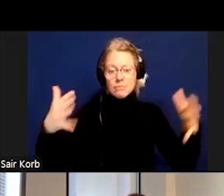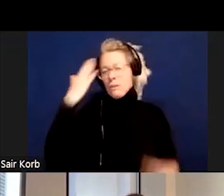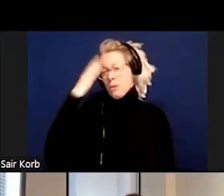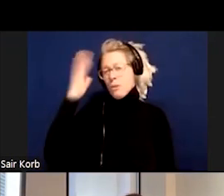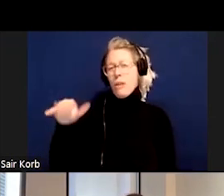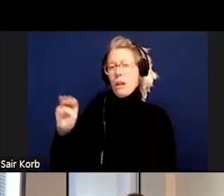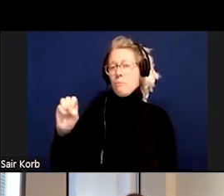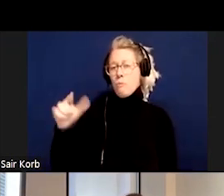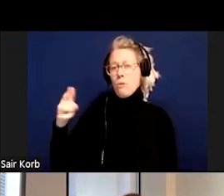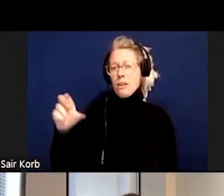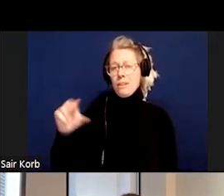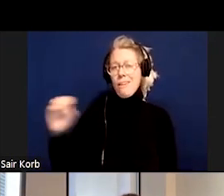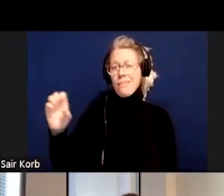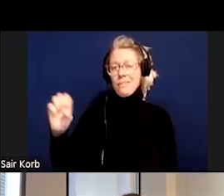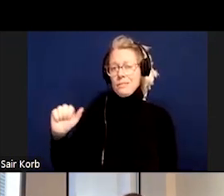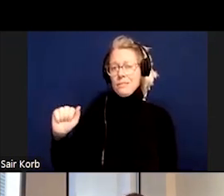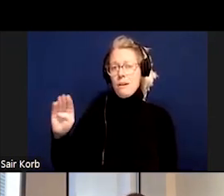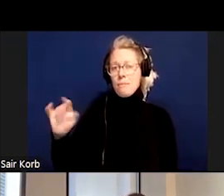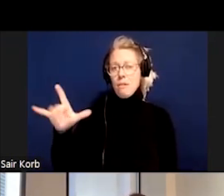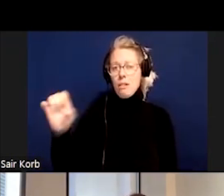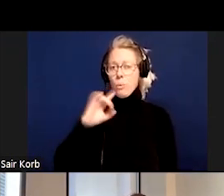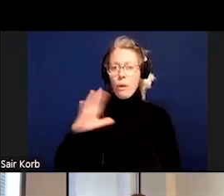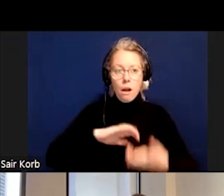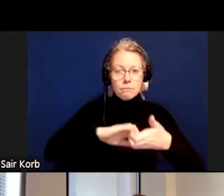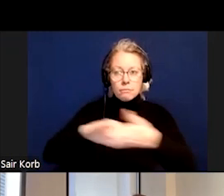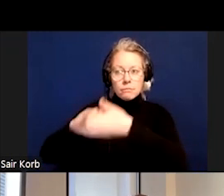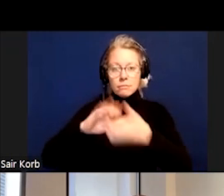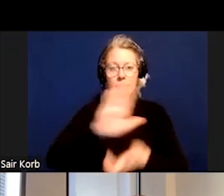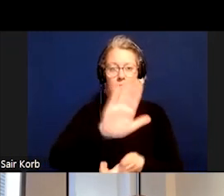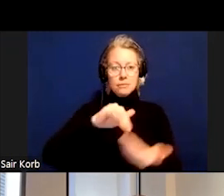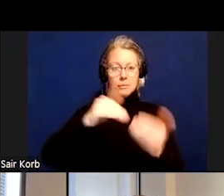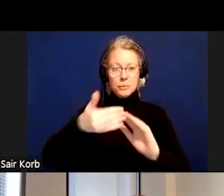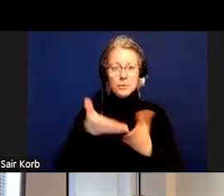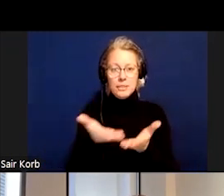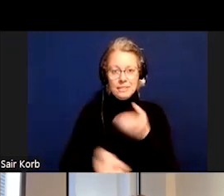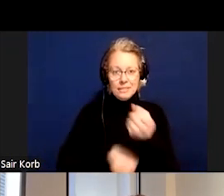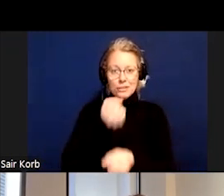to working more closely with the community this year. Each year, the program supports